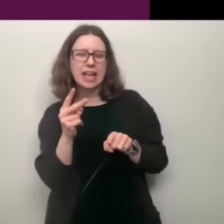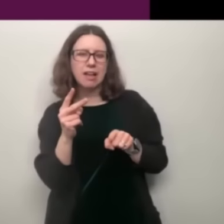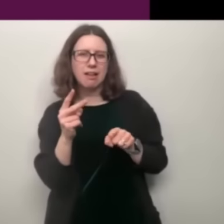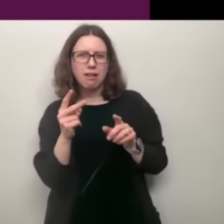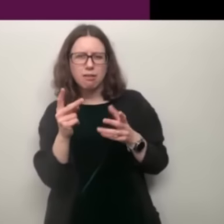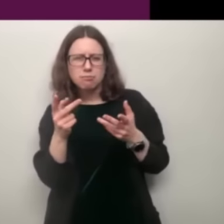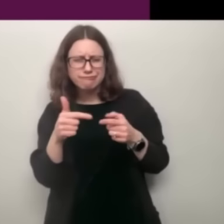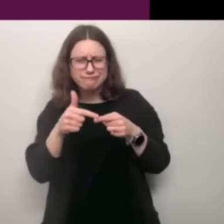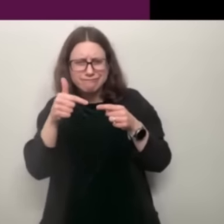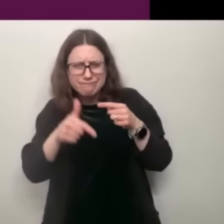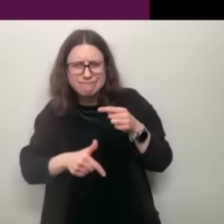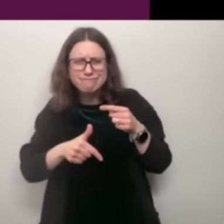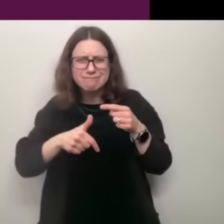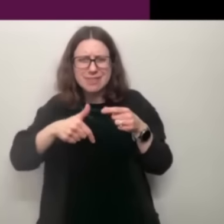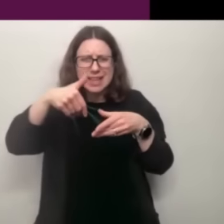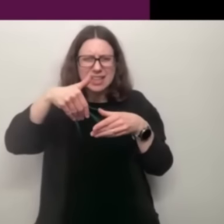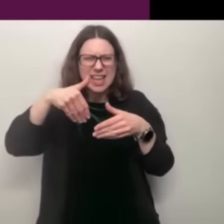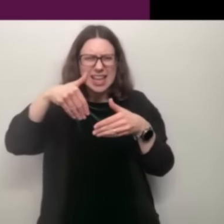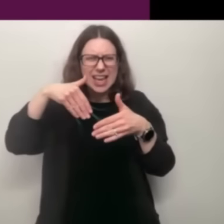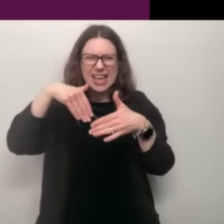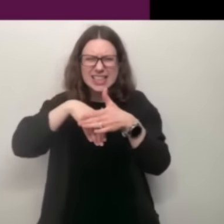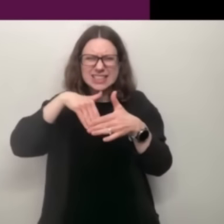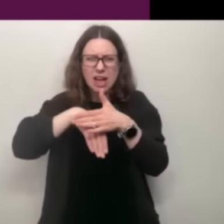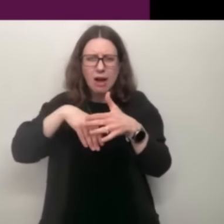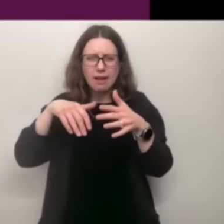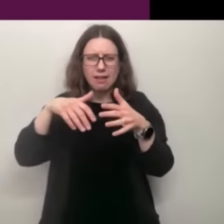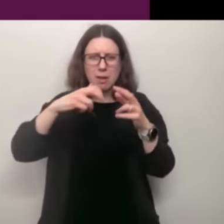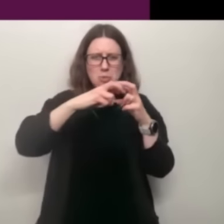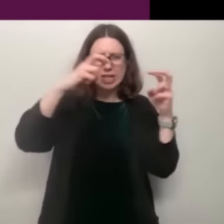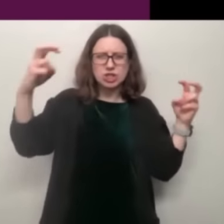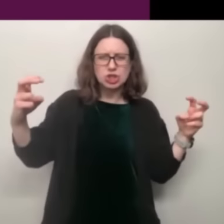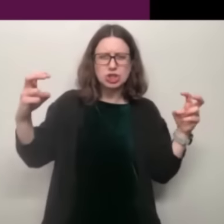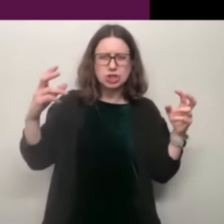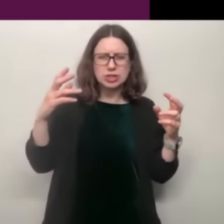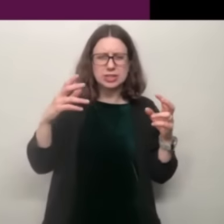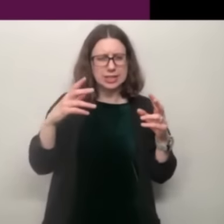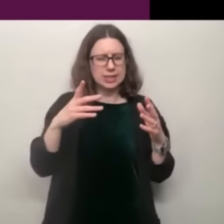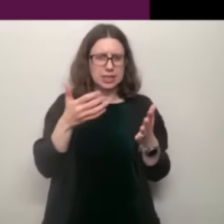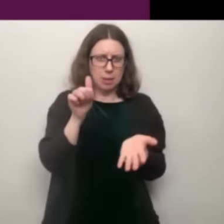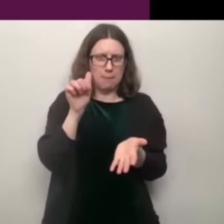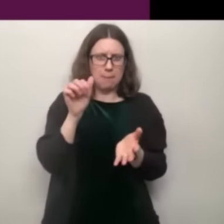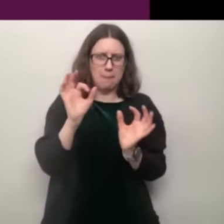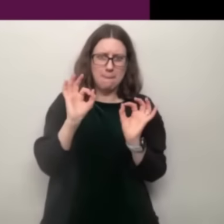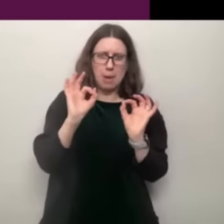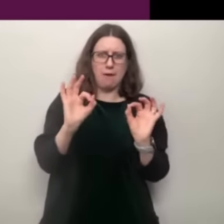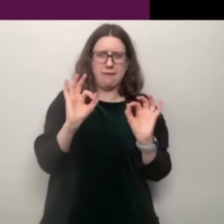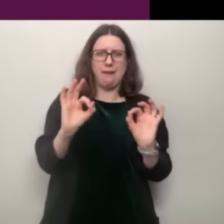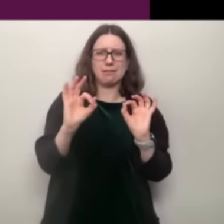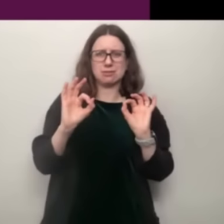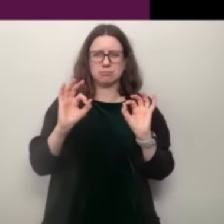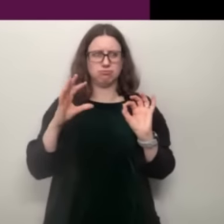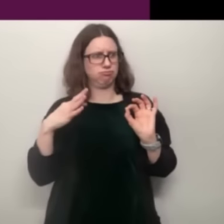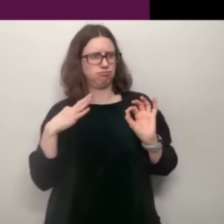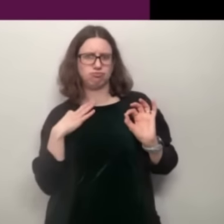you know, an absolutely accurate representation of the brick by brick of the bridge and rib by rib.